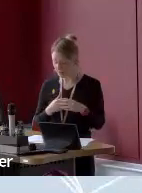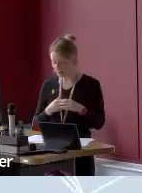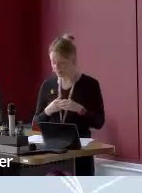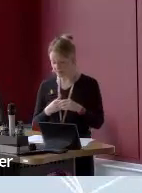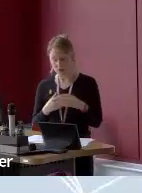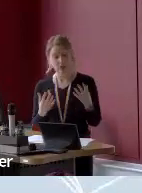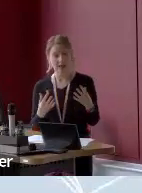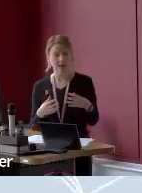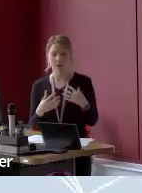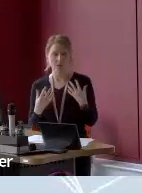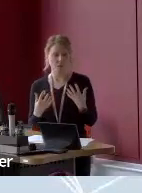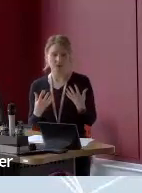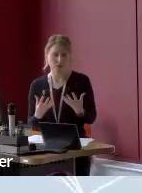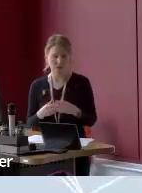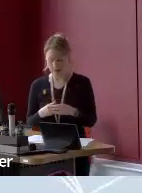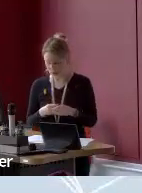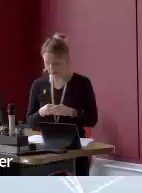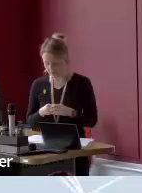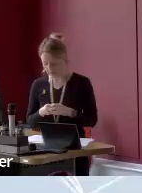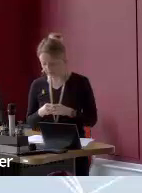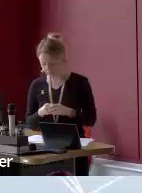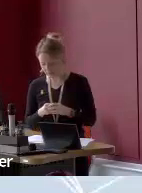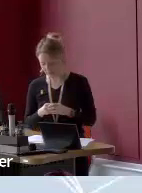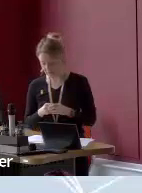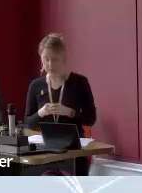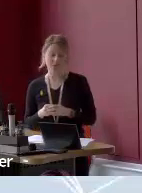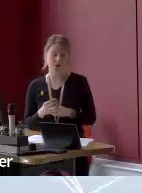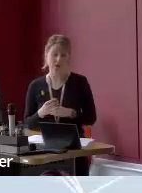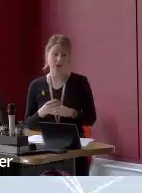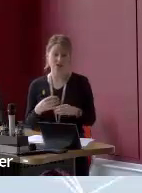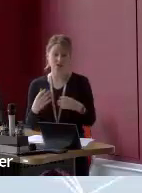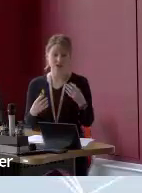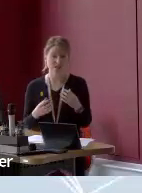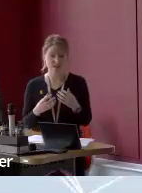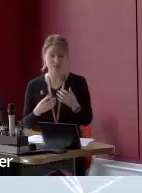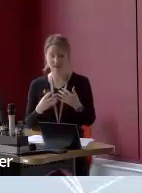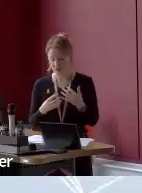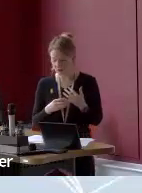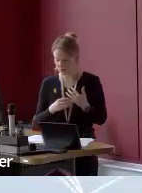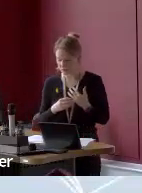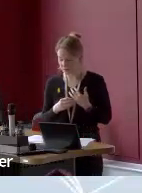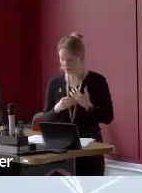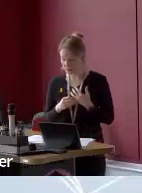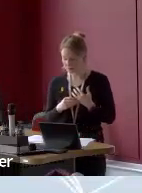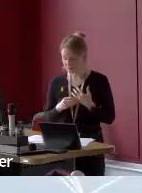that they communicate about important new health science to different audiences. That might include